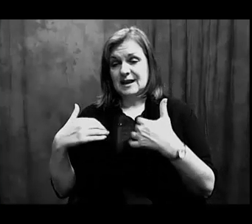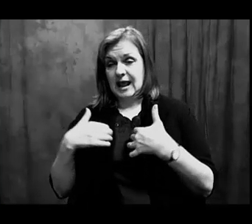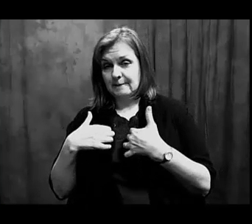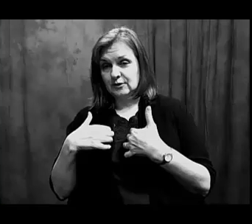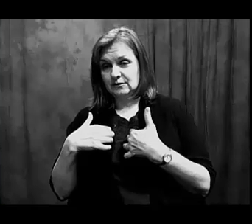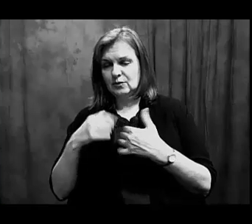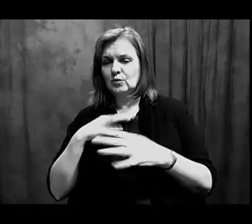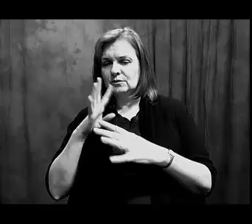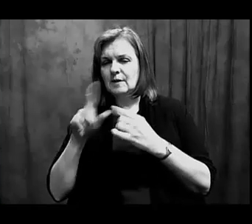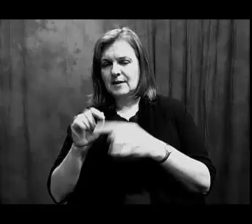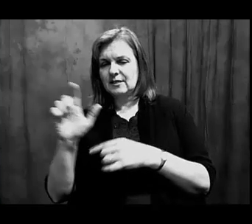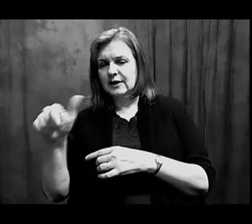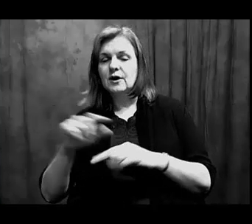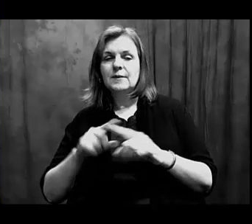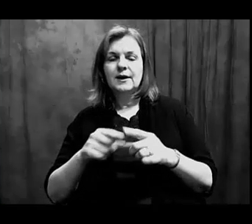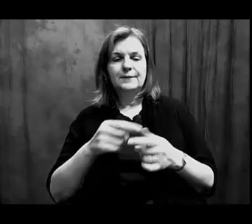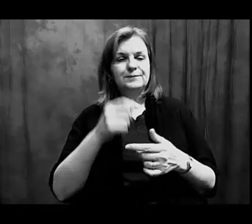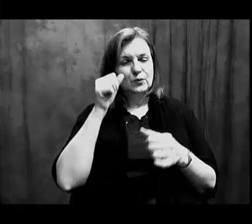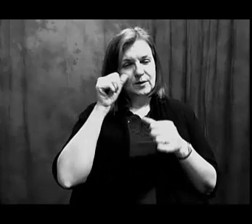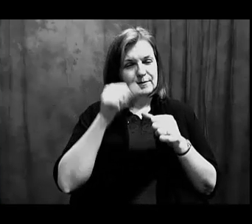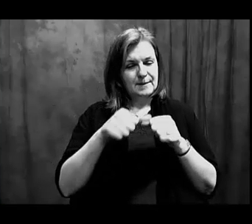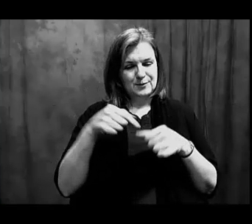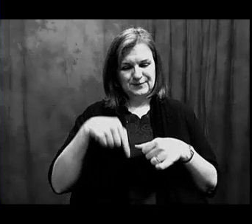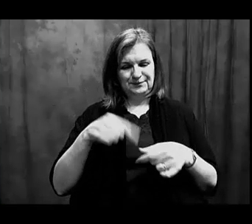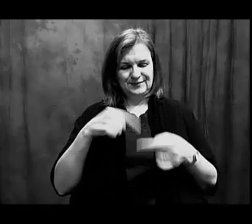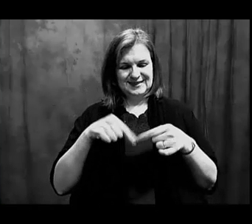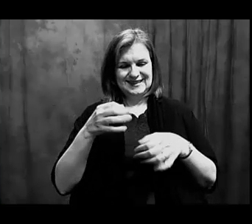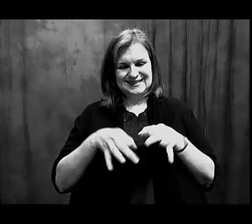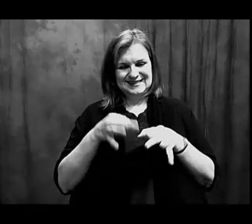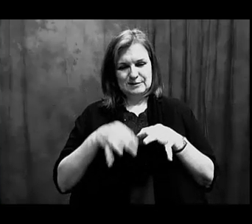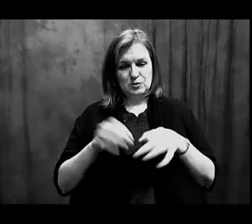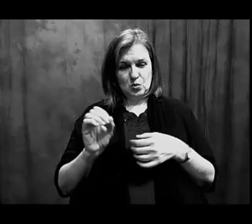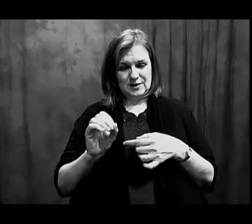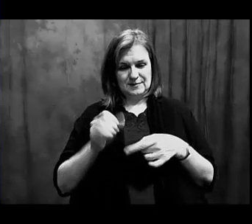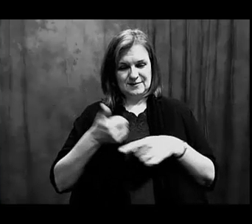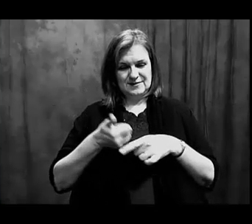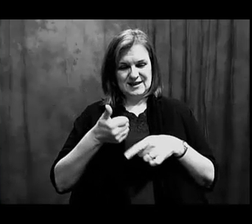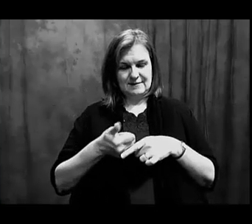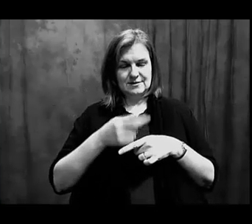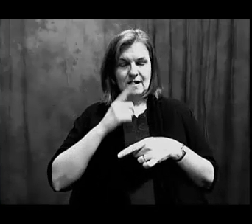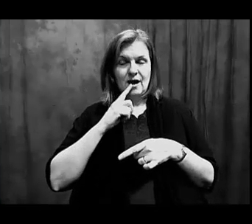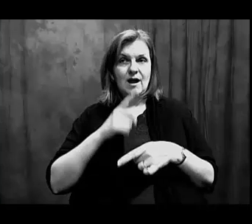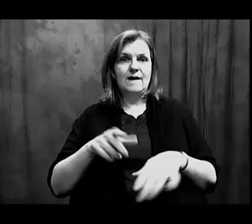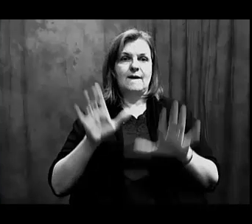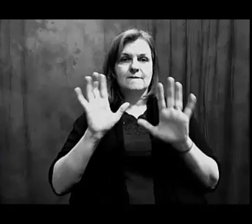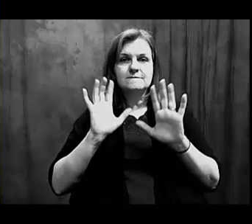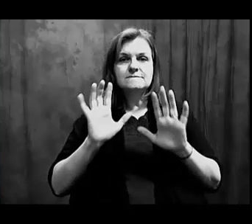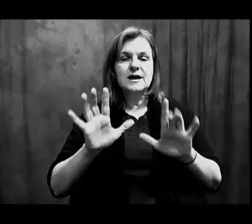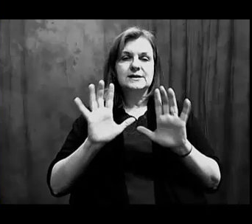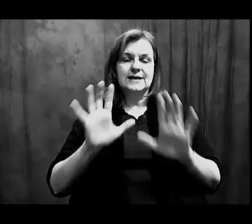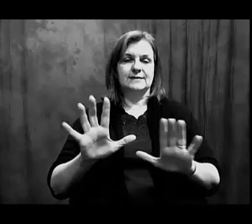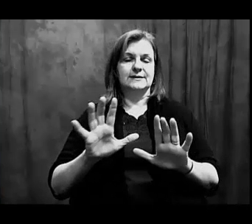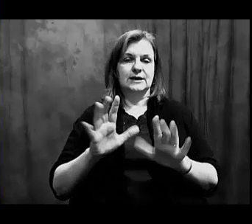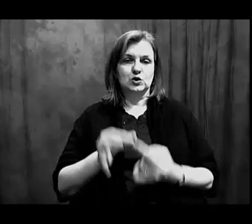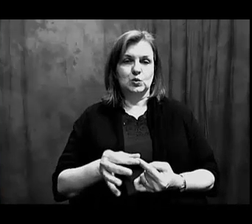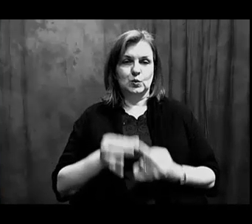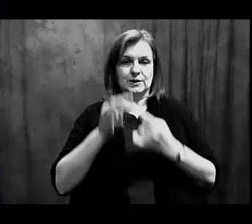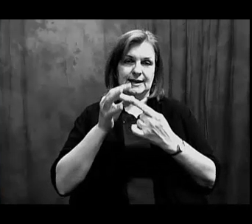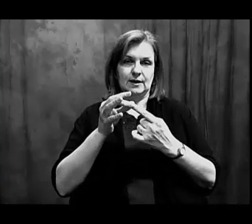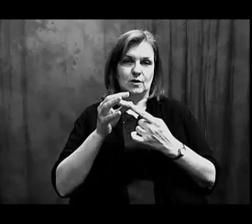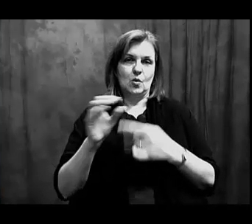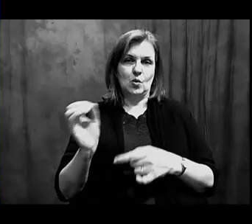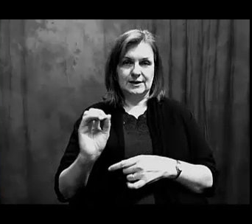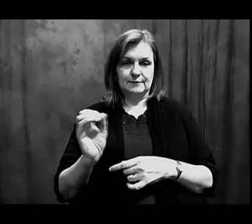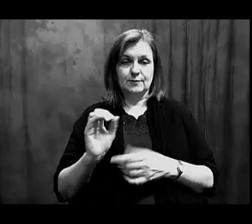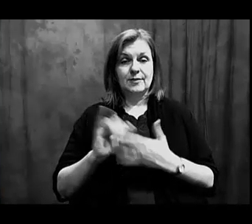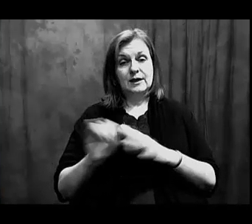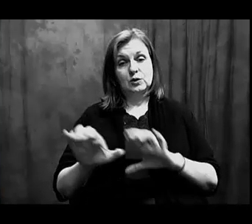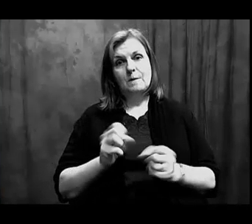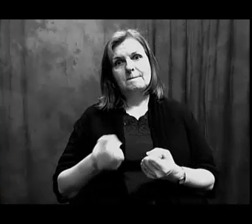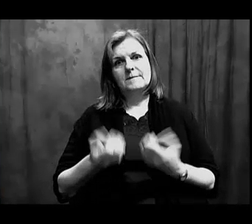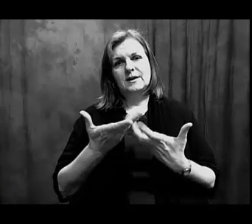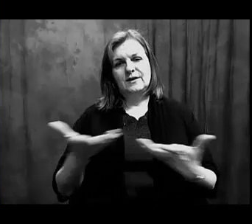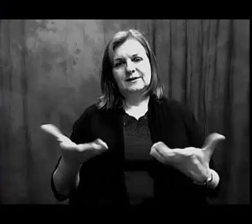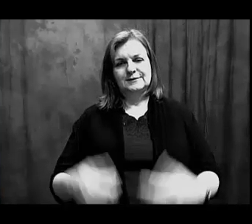but we have to keep in mind that on their own they are fantastically unique organisms that do all kinds of fun things